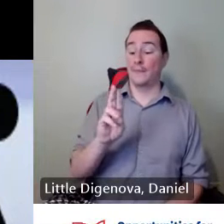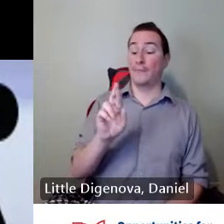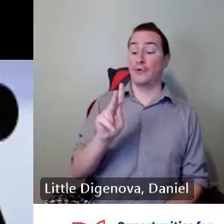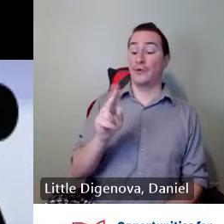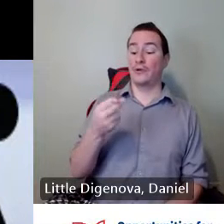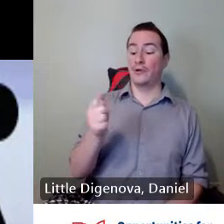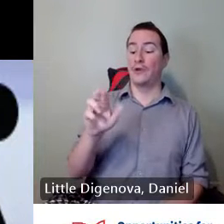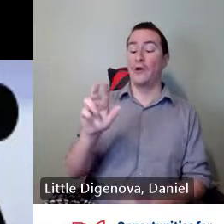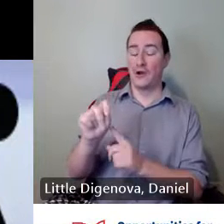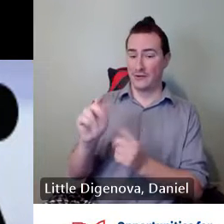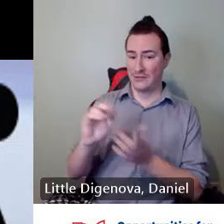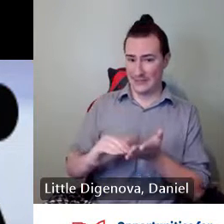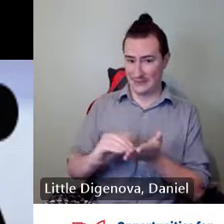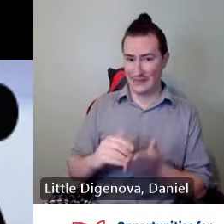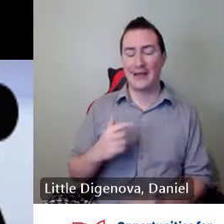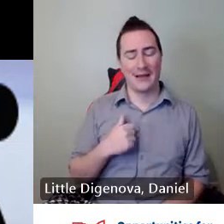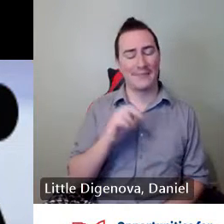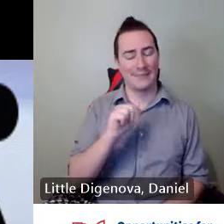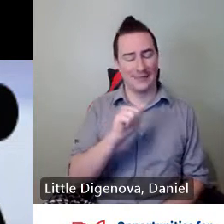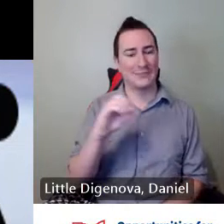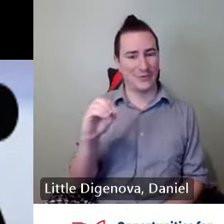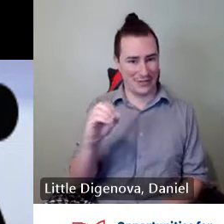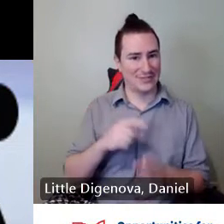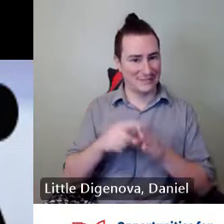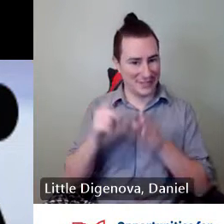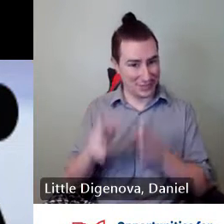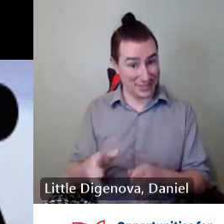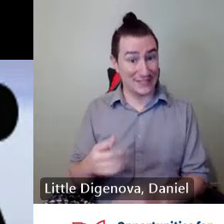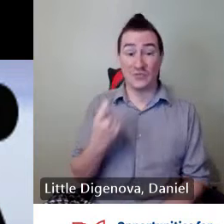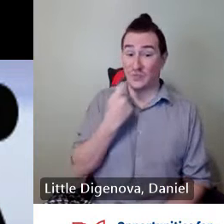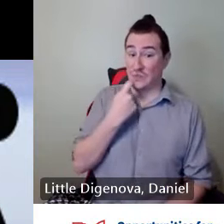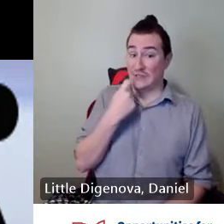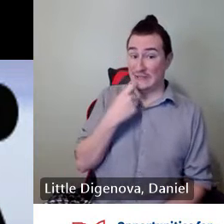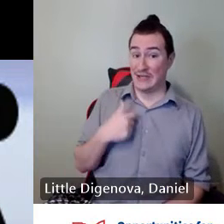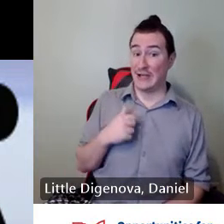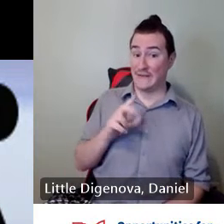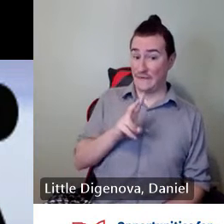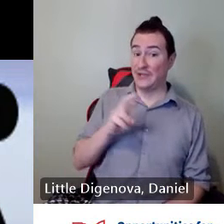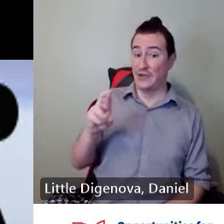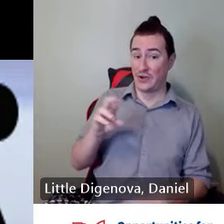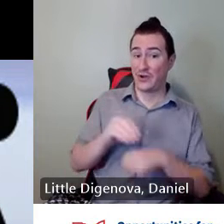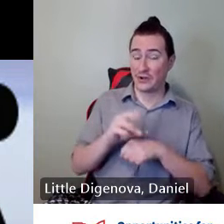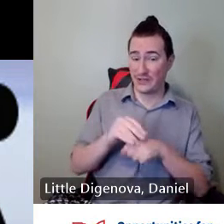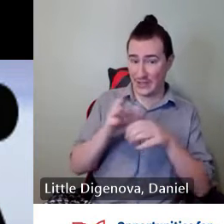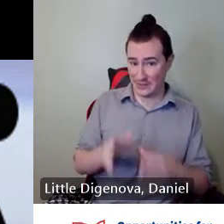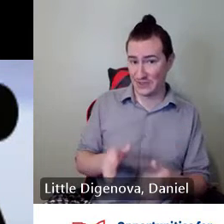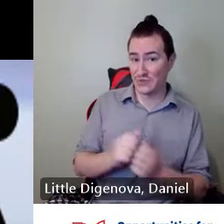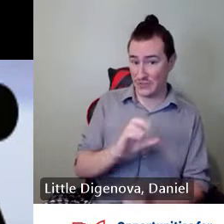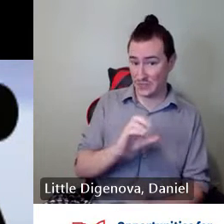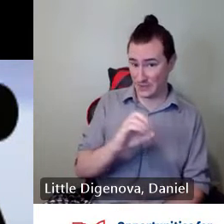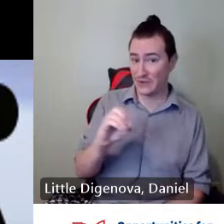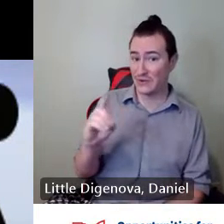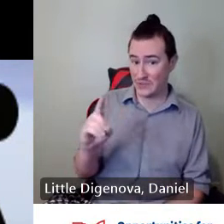I most recently served as a Vocational Rehabilitation Counselor with OOD. Julia, would you like to introduce yourself?